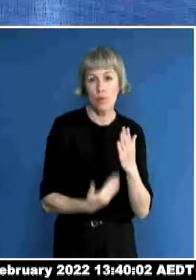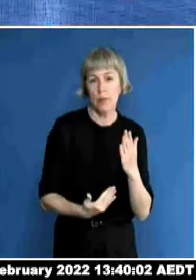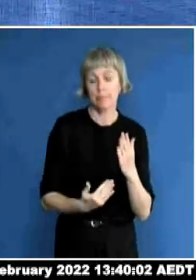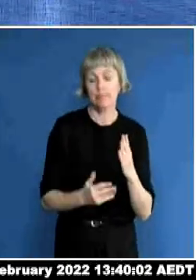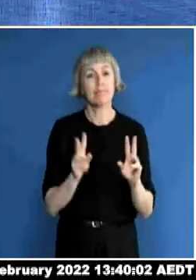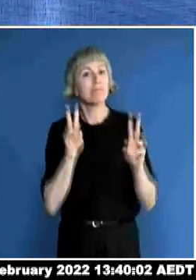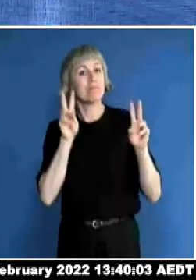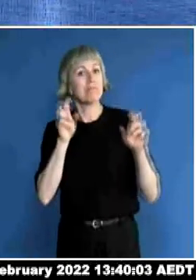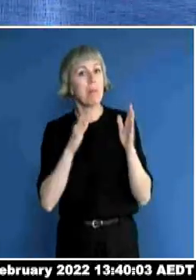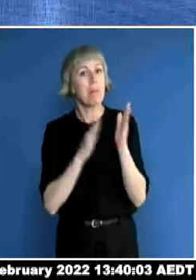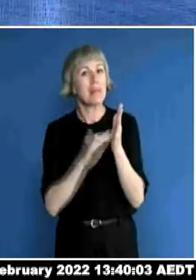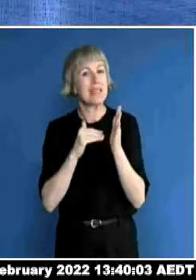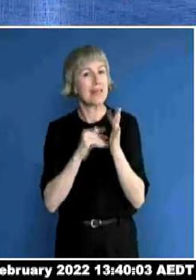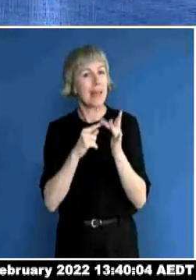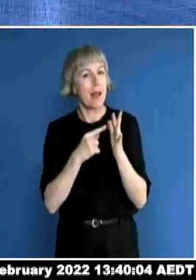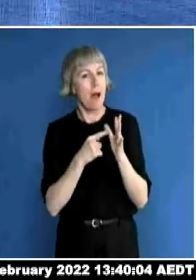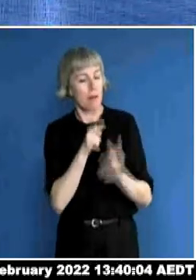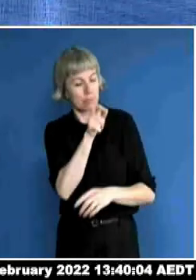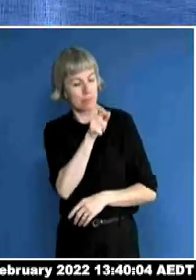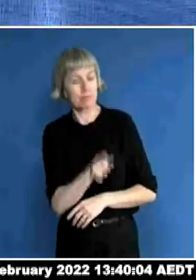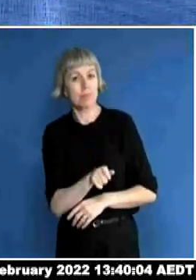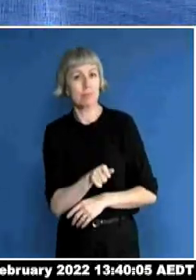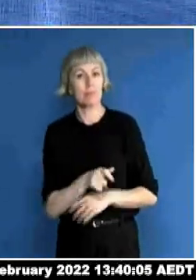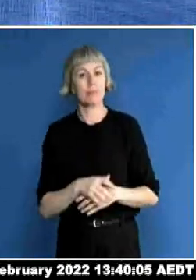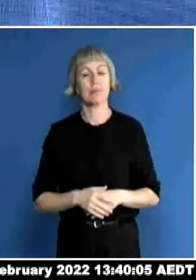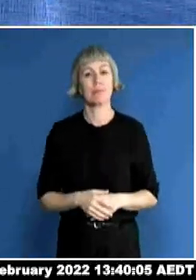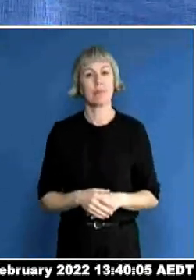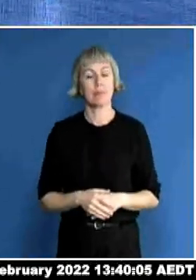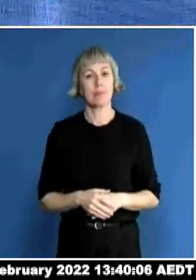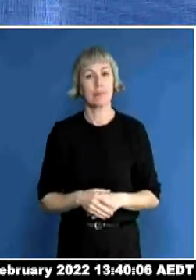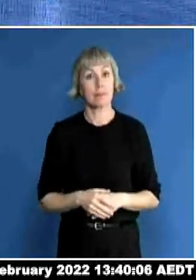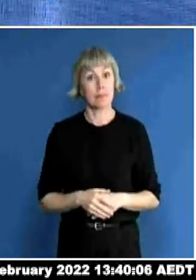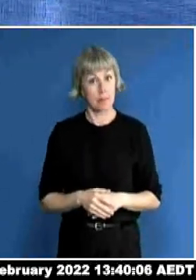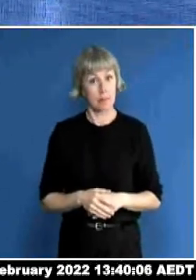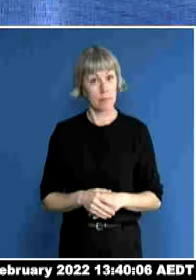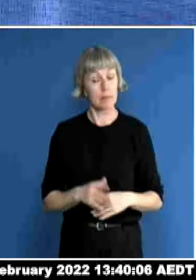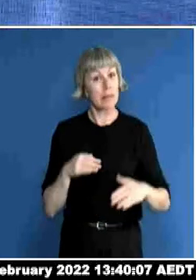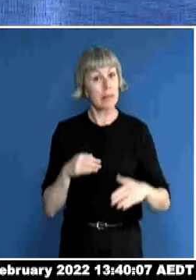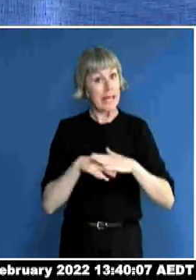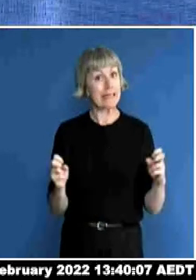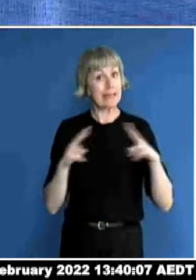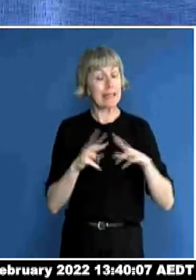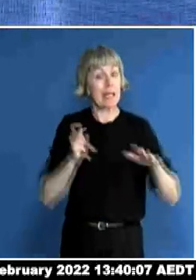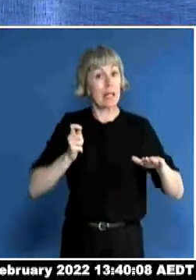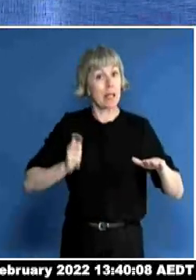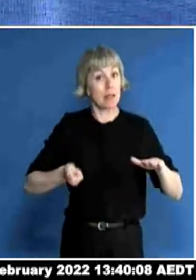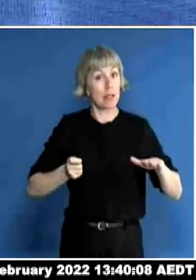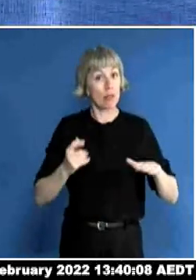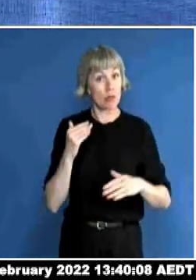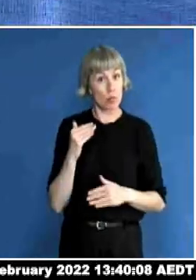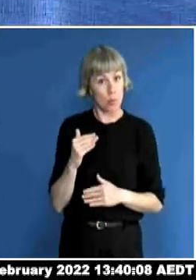So Mzia is here with us in the hearing room in Sydney, but the members of the public